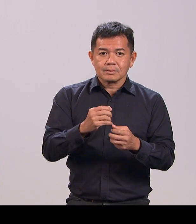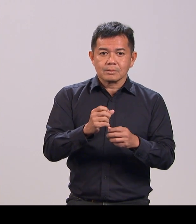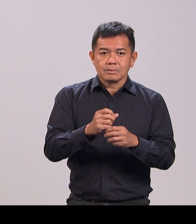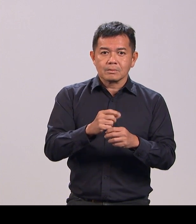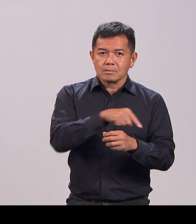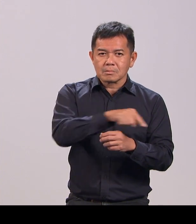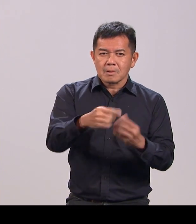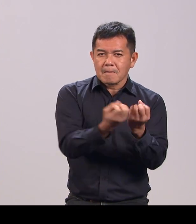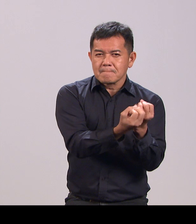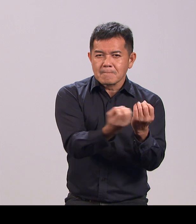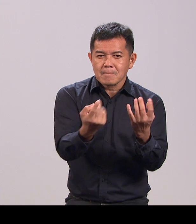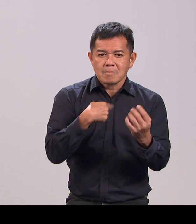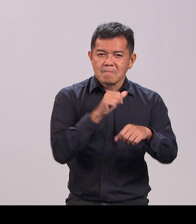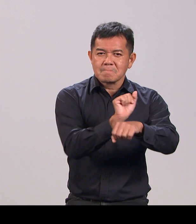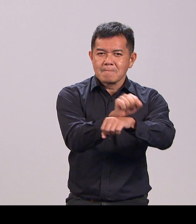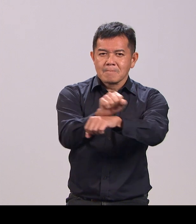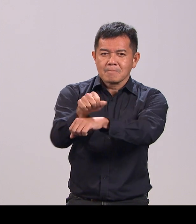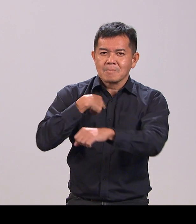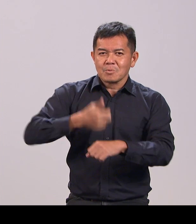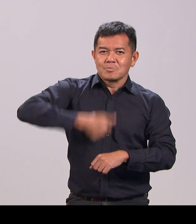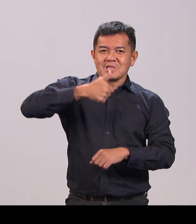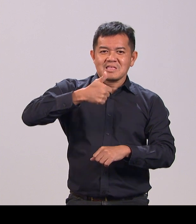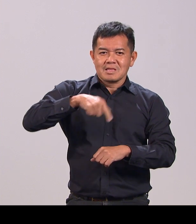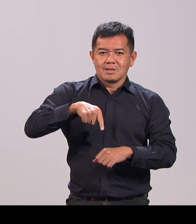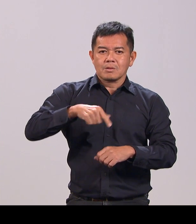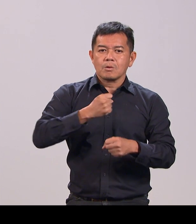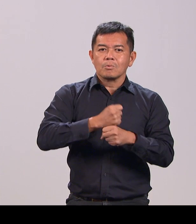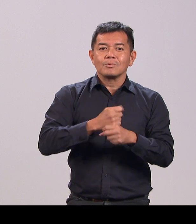and their job was to build a scale model of a spaceplane.